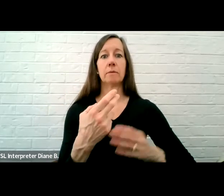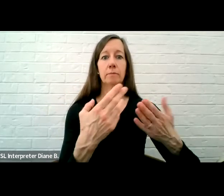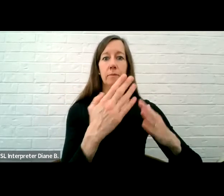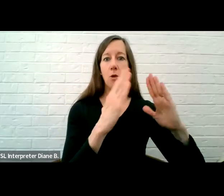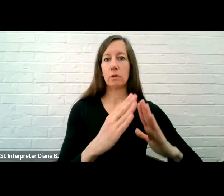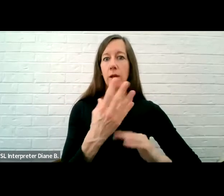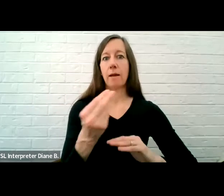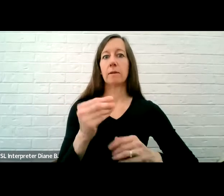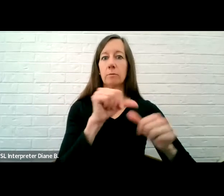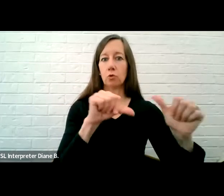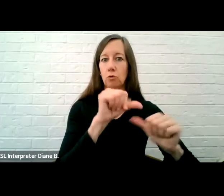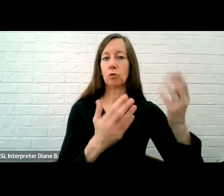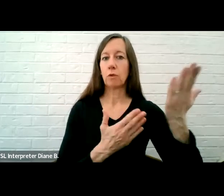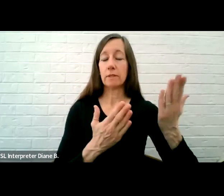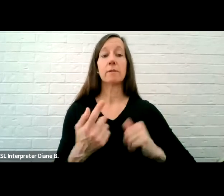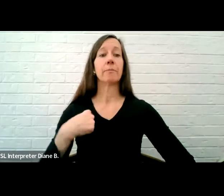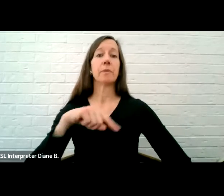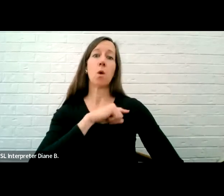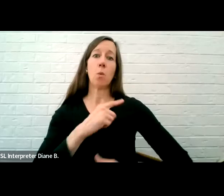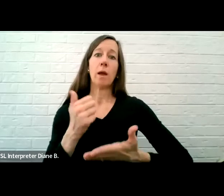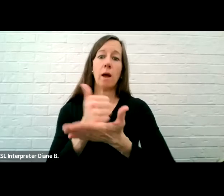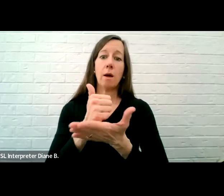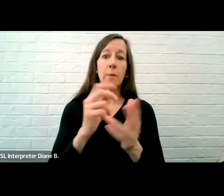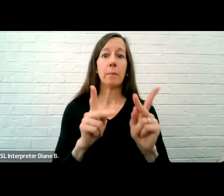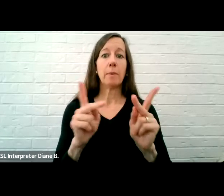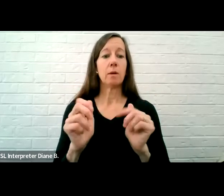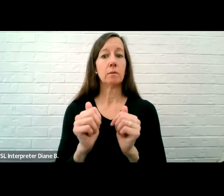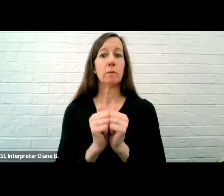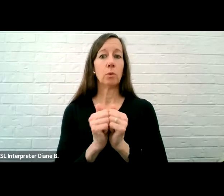help people with disabilities and older adults live work in,